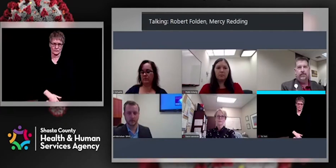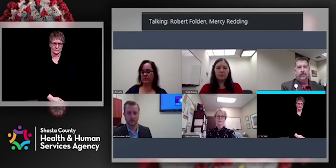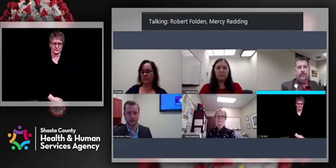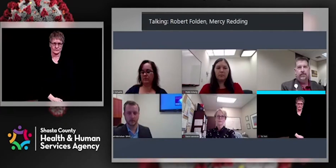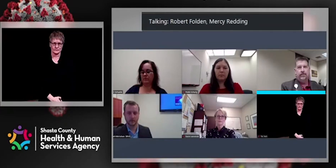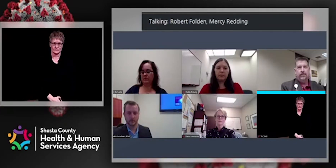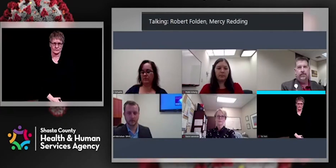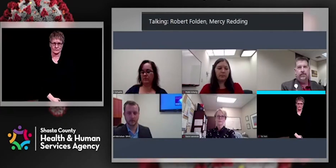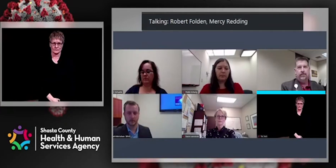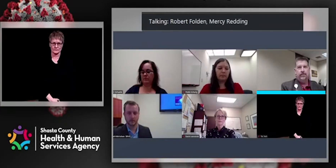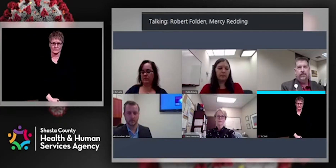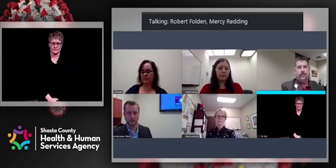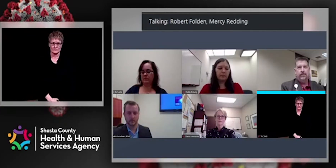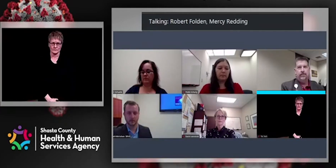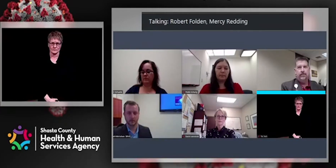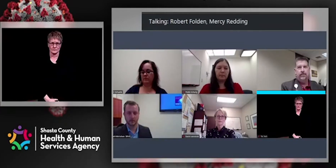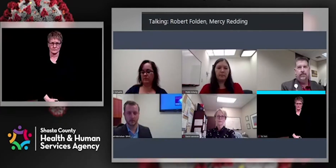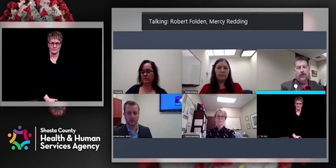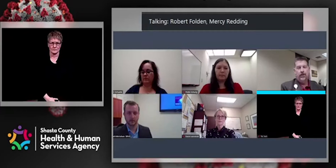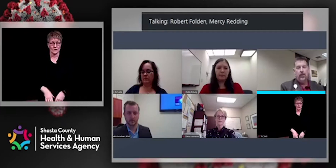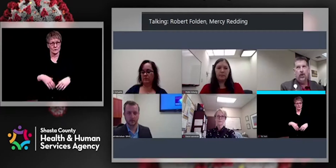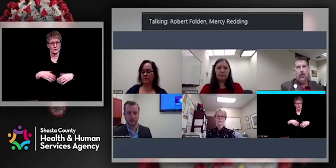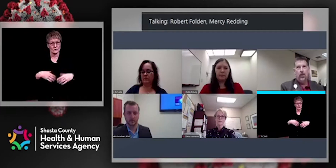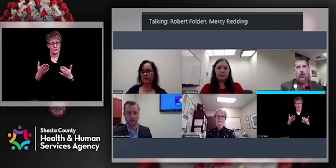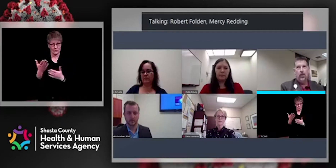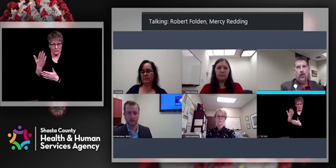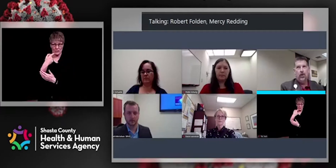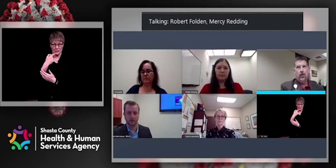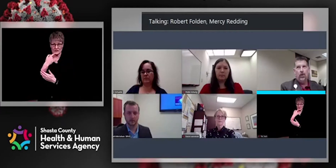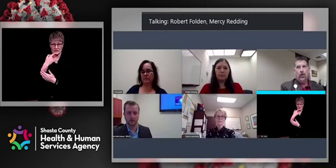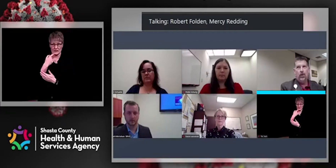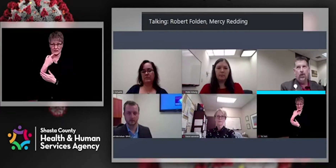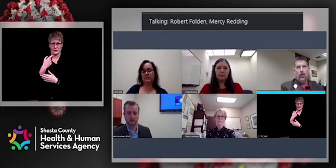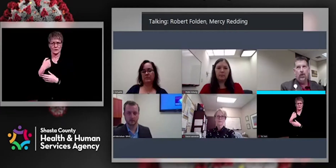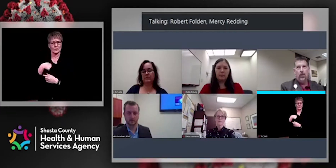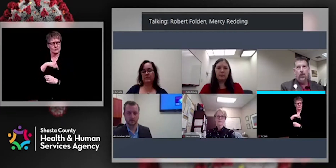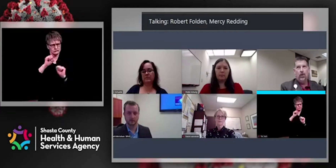non-traditional parts of the hospital, those would only be for patients that are